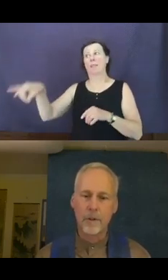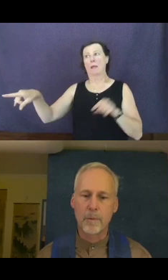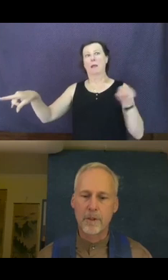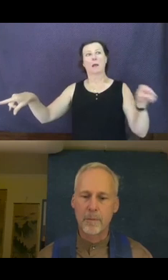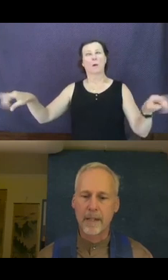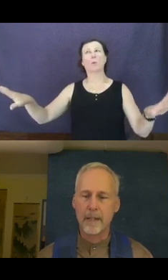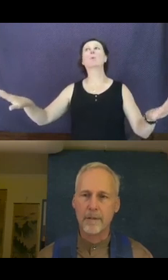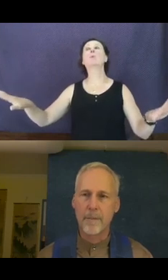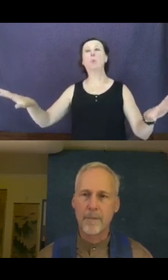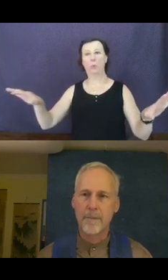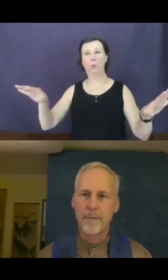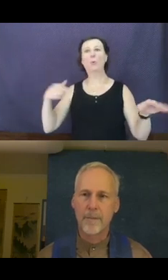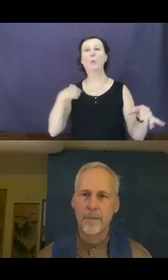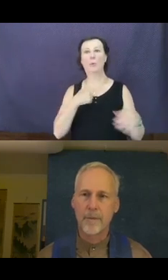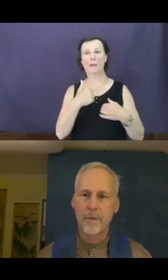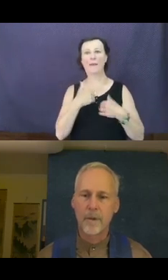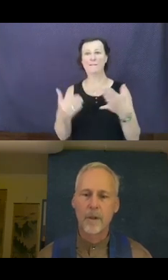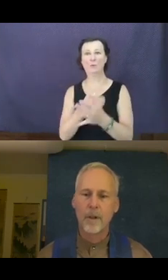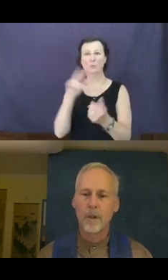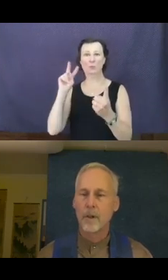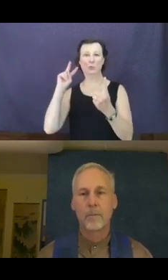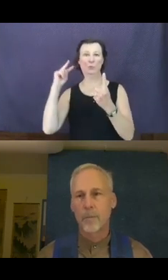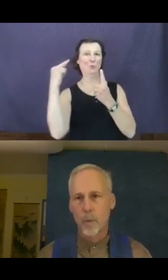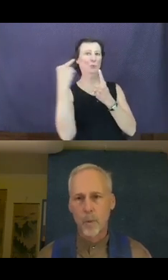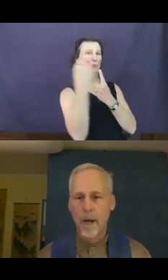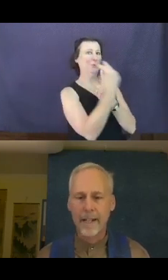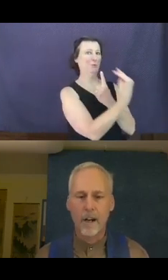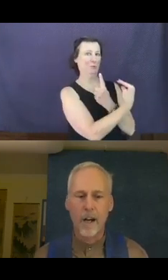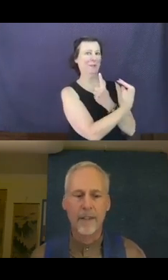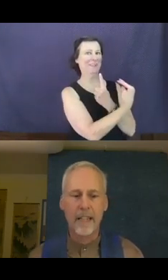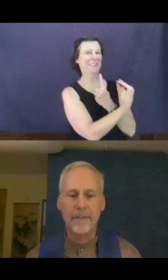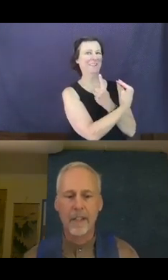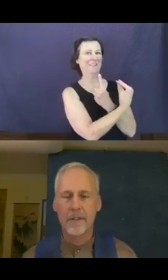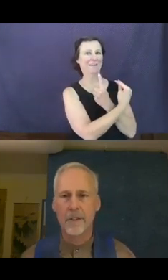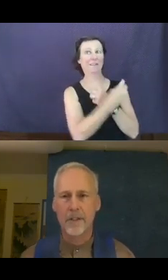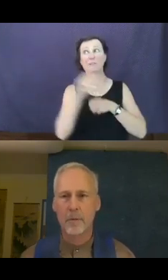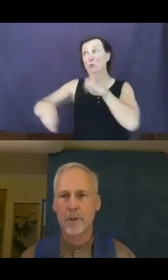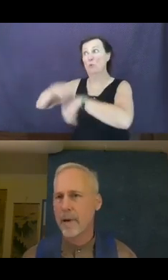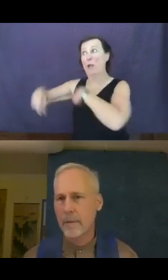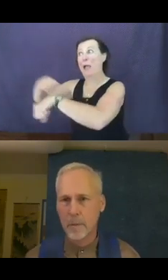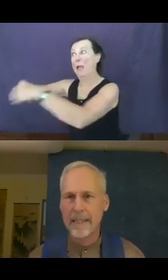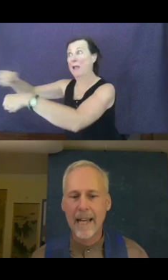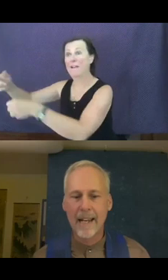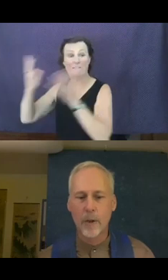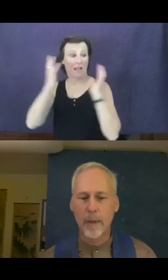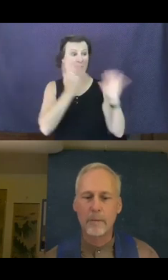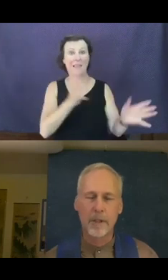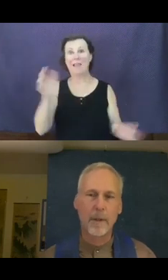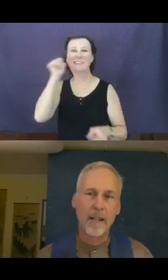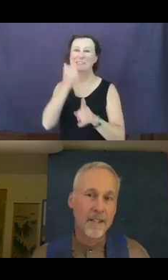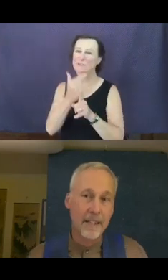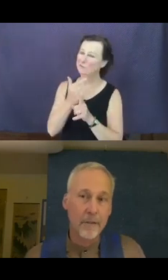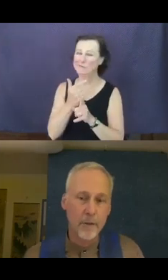perspective. Riding off and leaving his sister was probably not a great response even for a